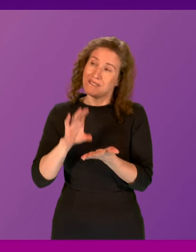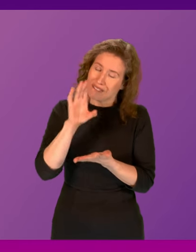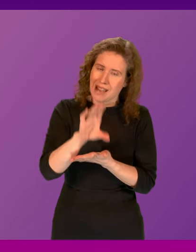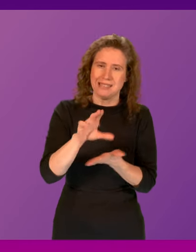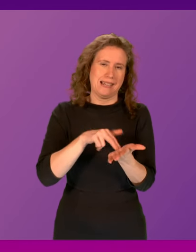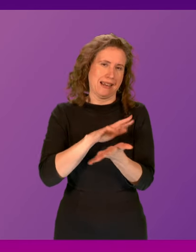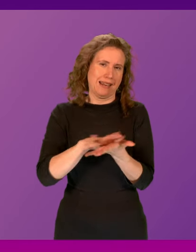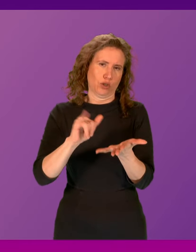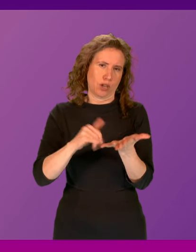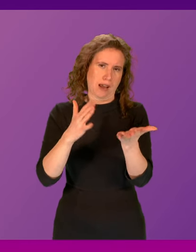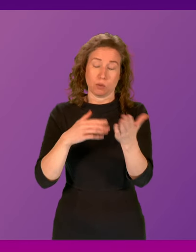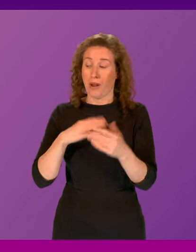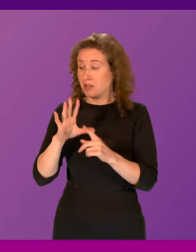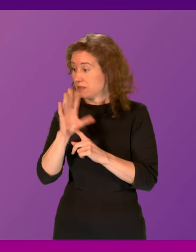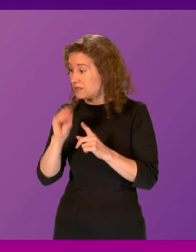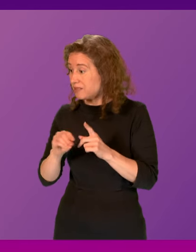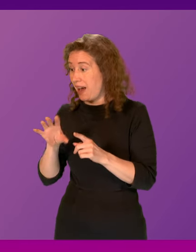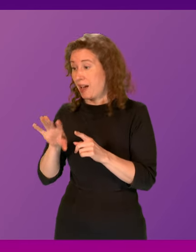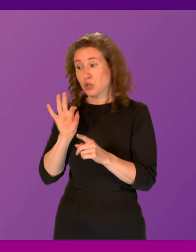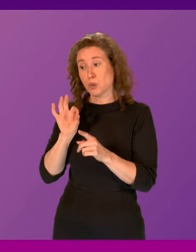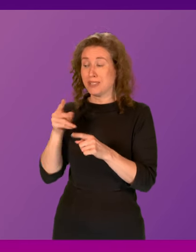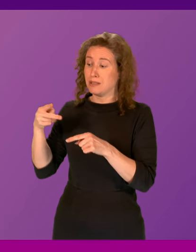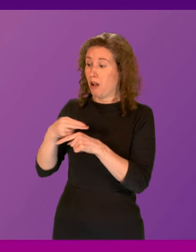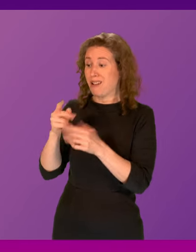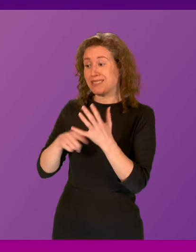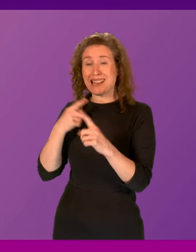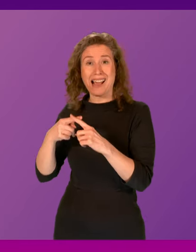time when they are choosing tax cuts for the wealthy over investment in public services.